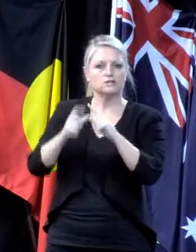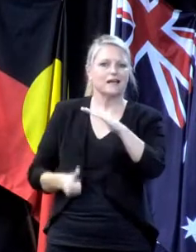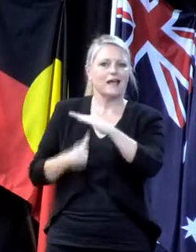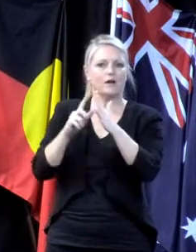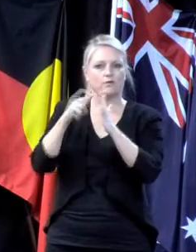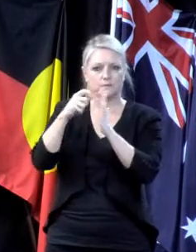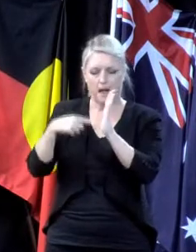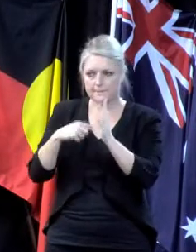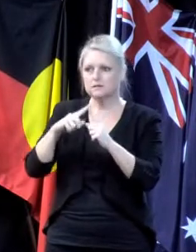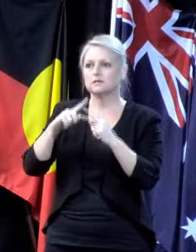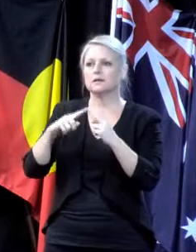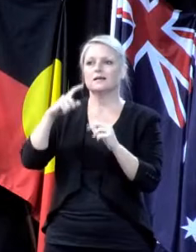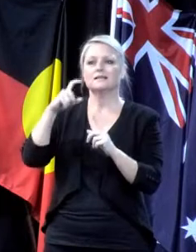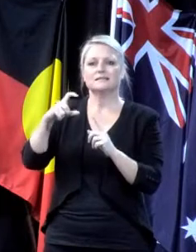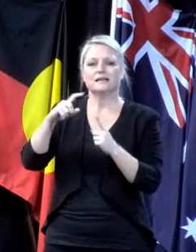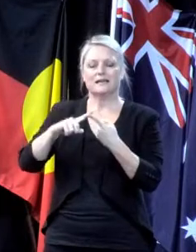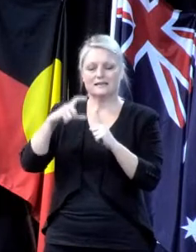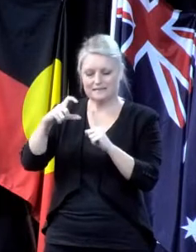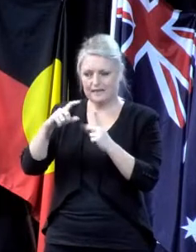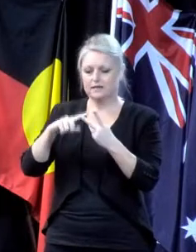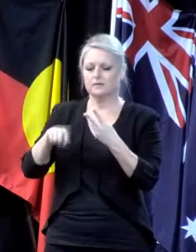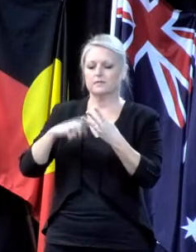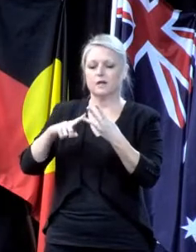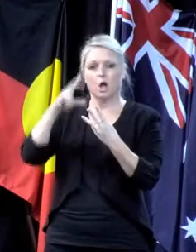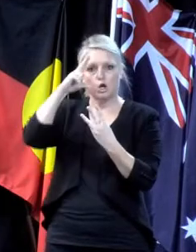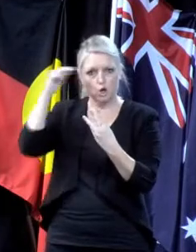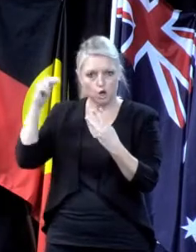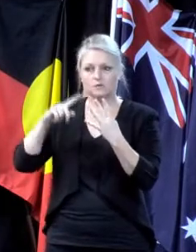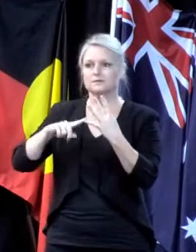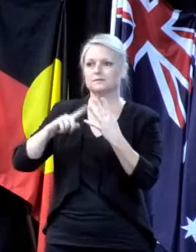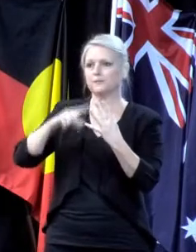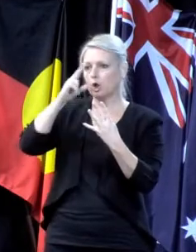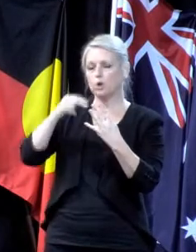We have the CEC, the school nurse, the youth coordinator.